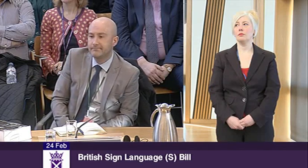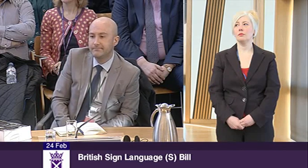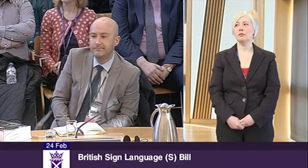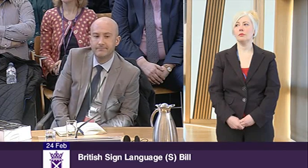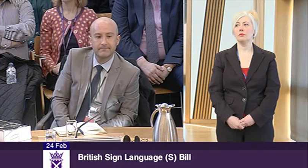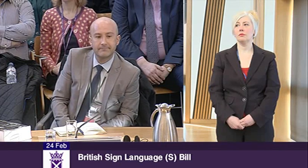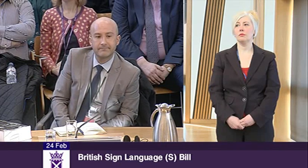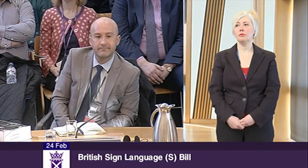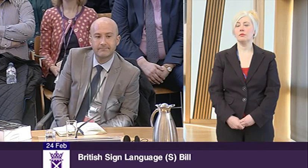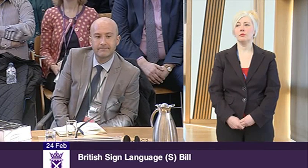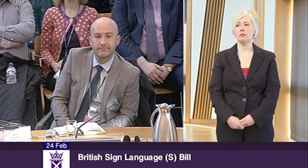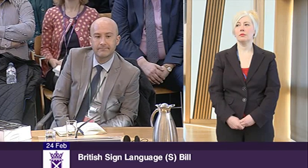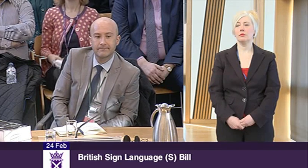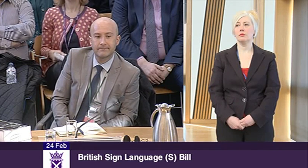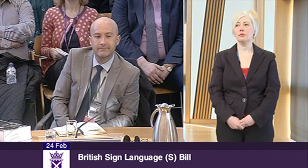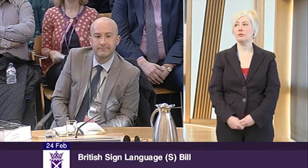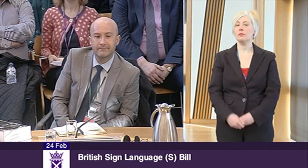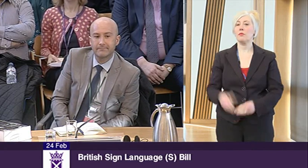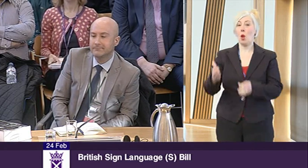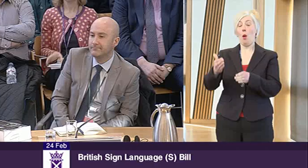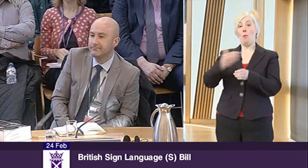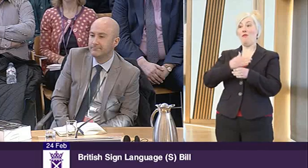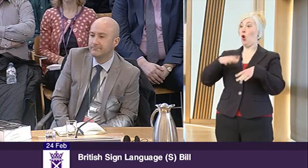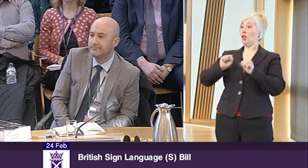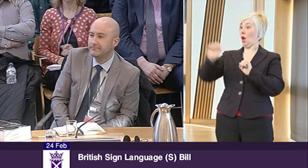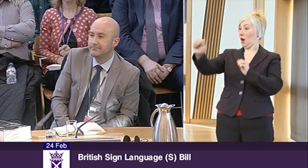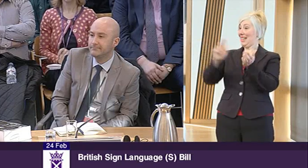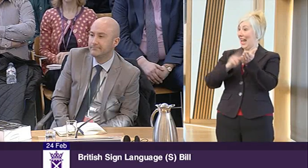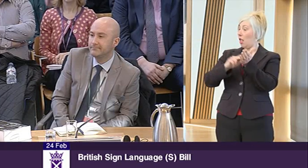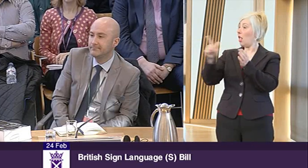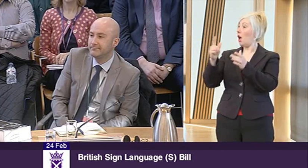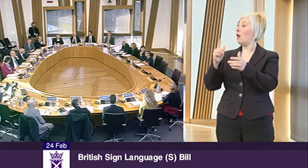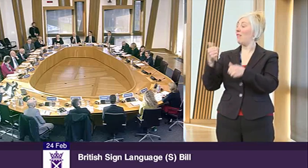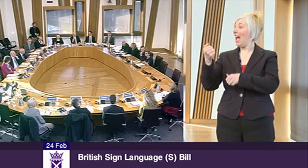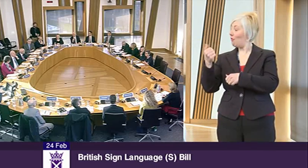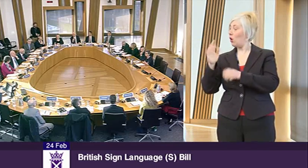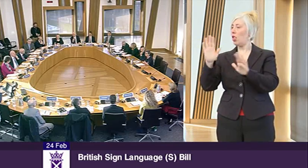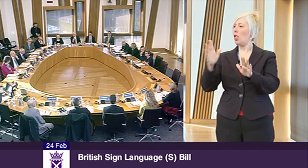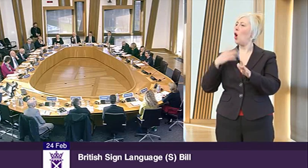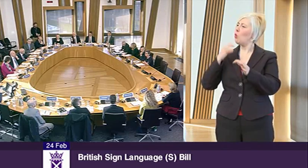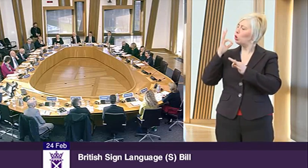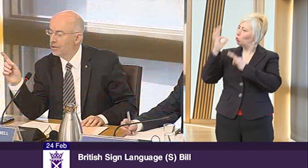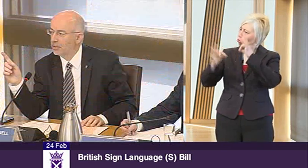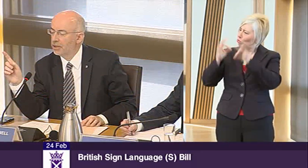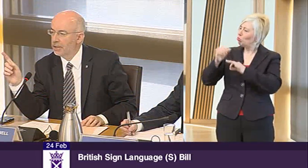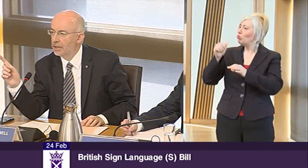stories of experiences that deaf people have had. The Convener: Before I bring in Nicola Mitchell and Avril Hepner, I will pursue that. I know